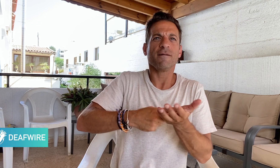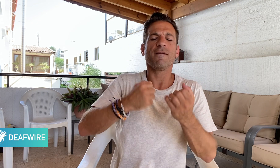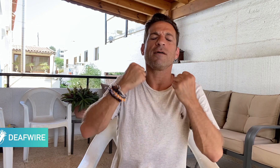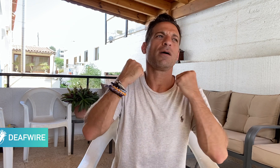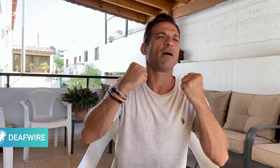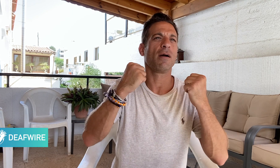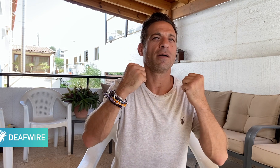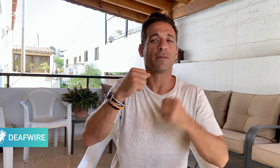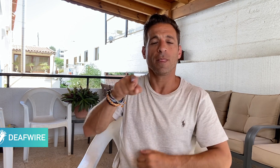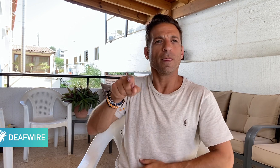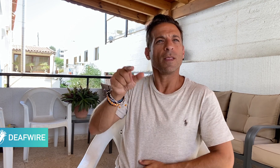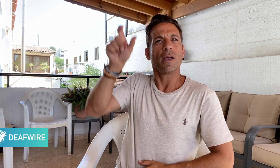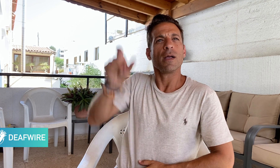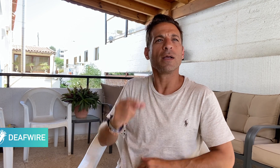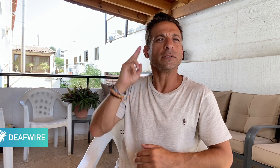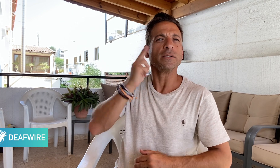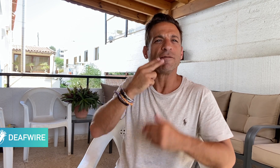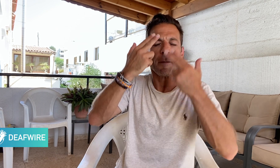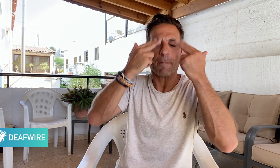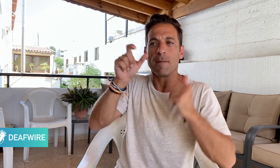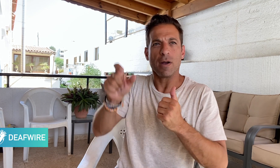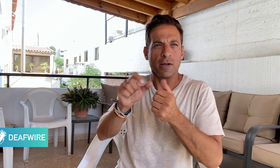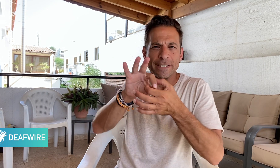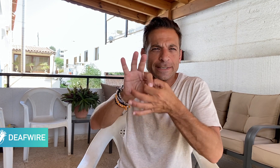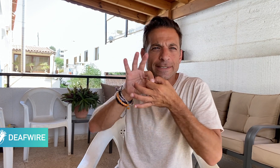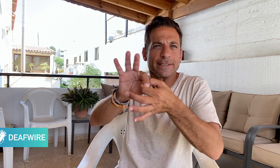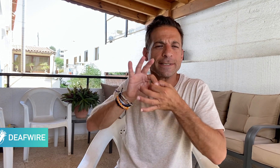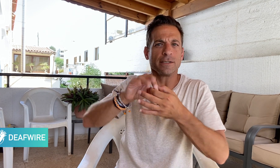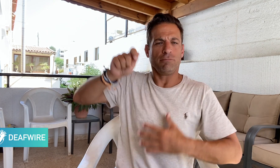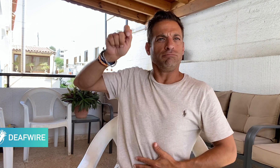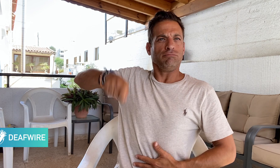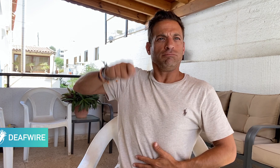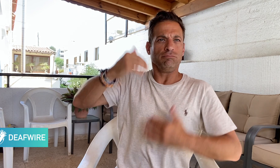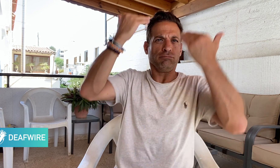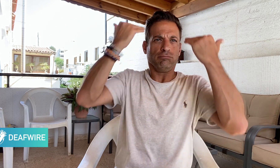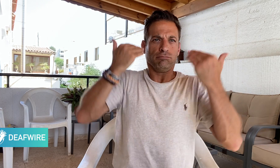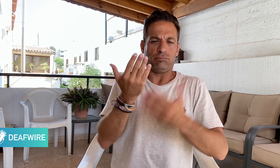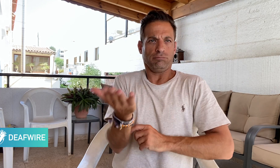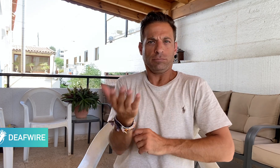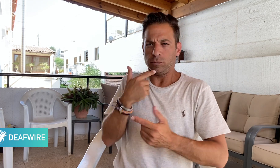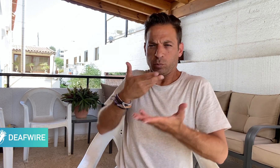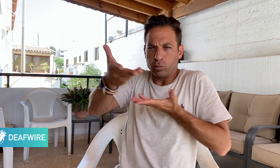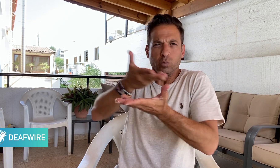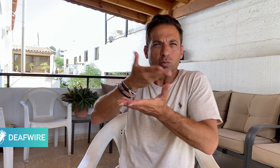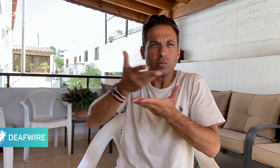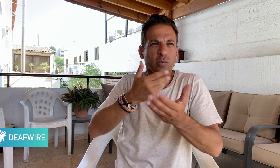with Gordon are pushing for a proposal in Michigan to “improve